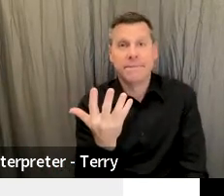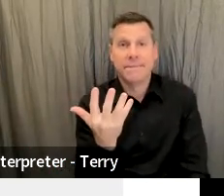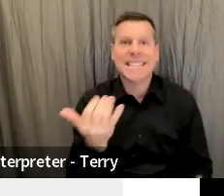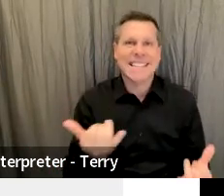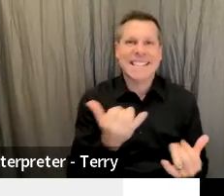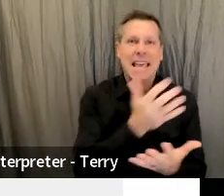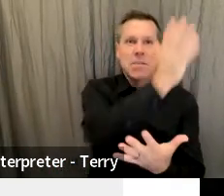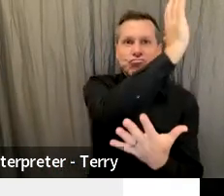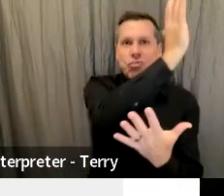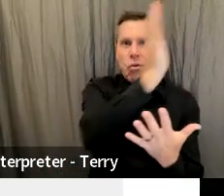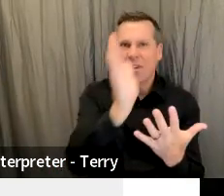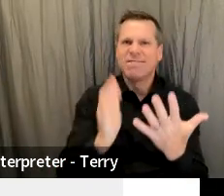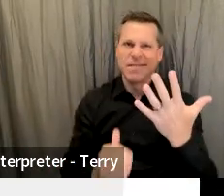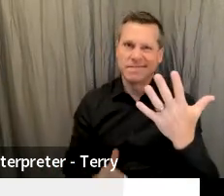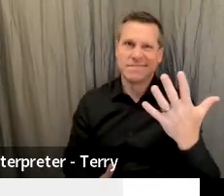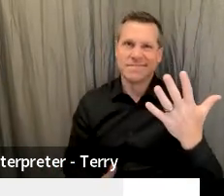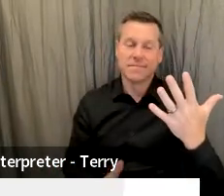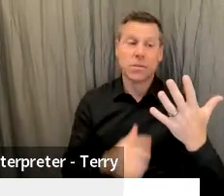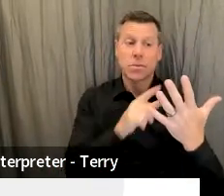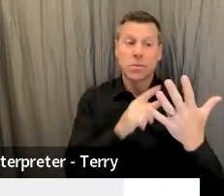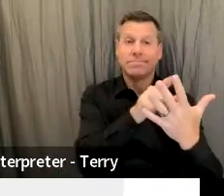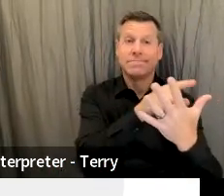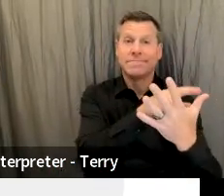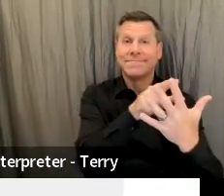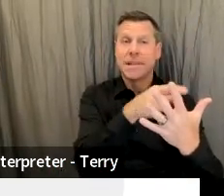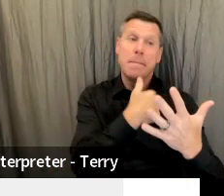So the next section, as she mentioned, this is